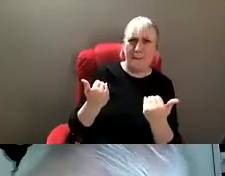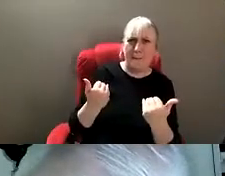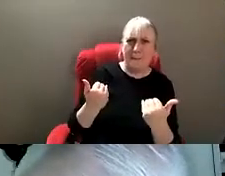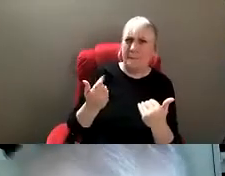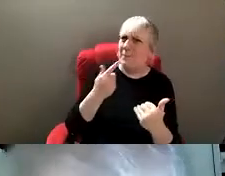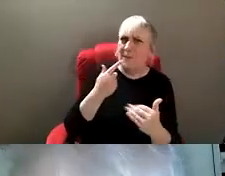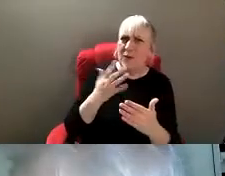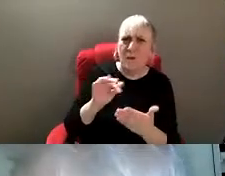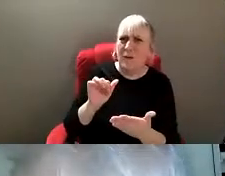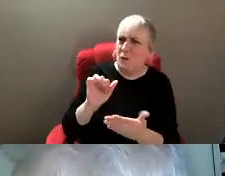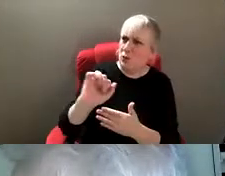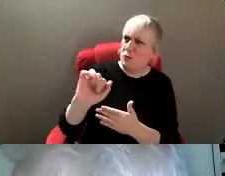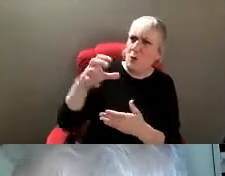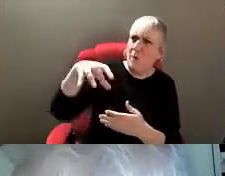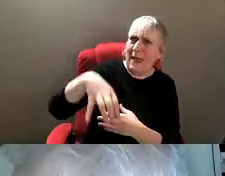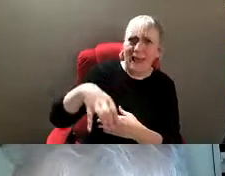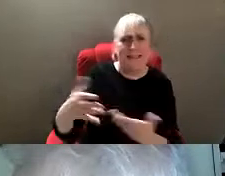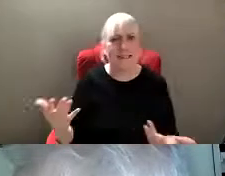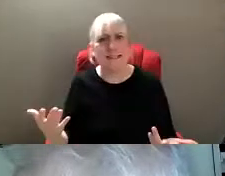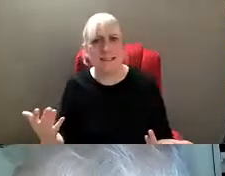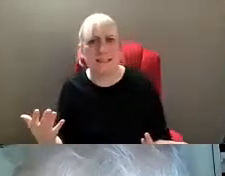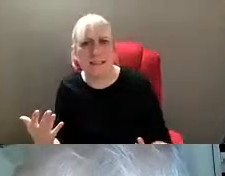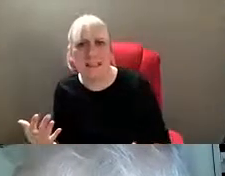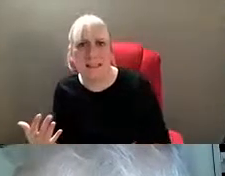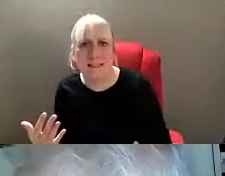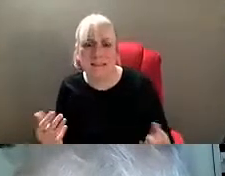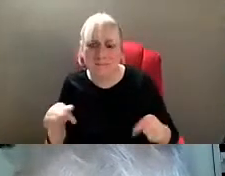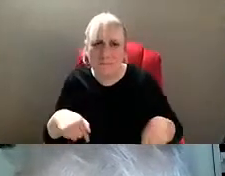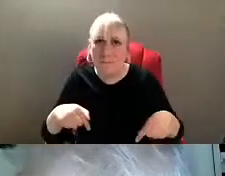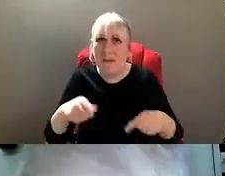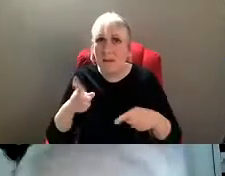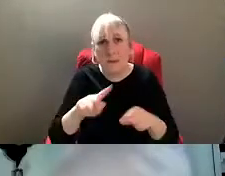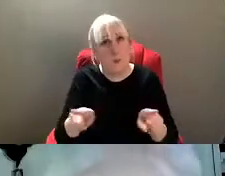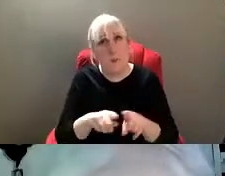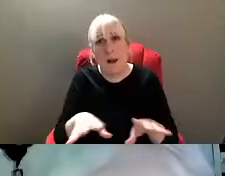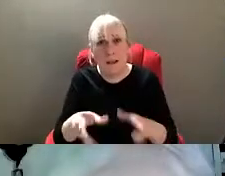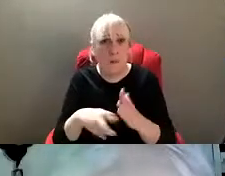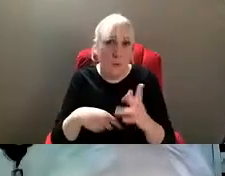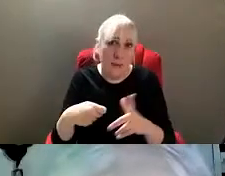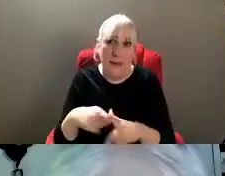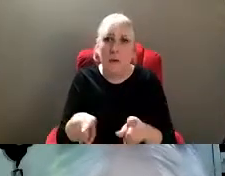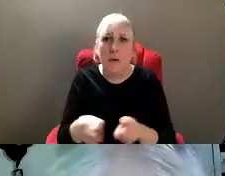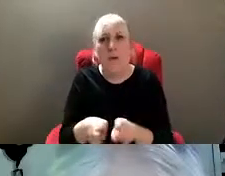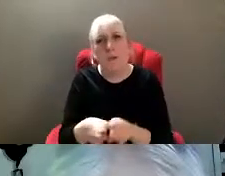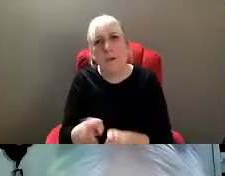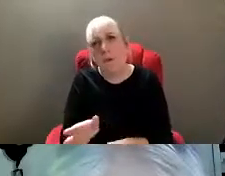in in in in places like the uk and generally in the west because of our invisibility